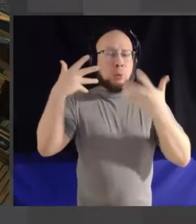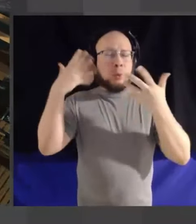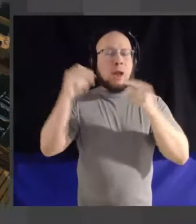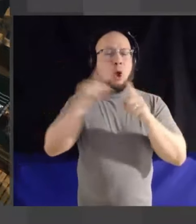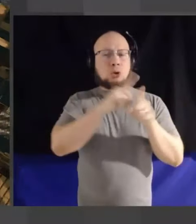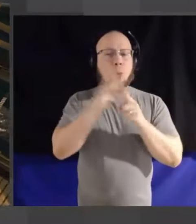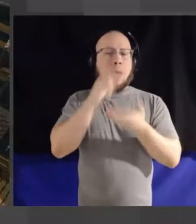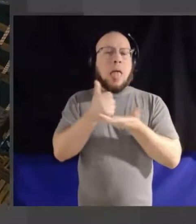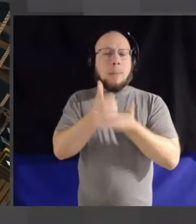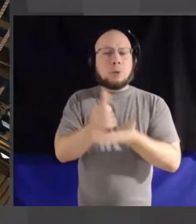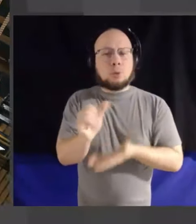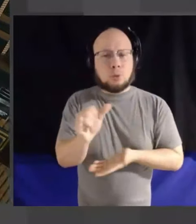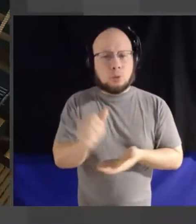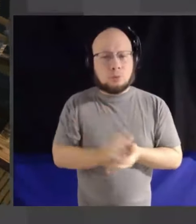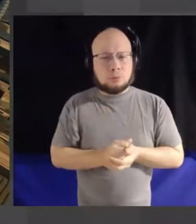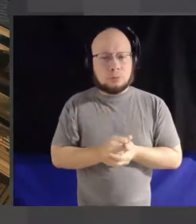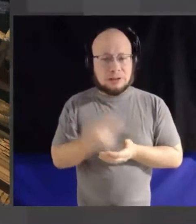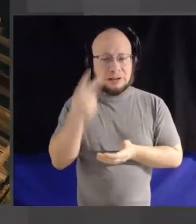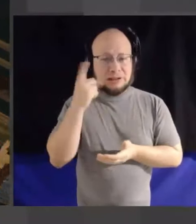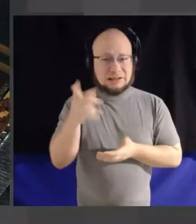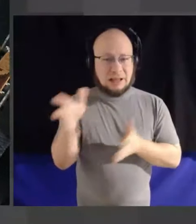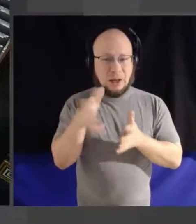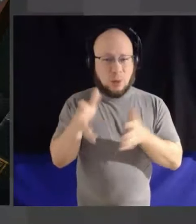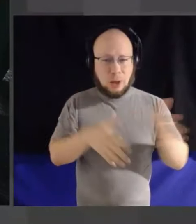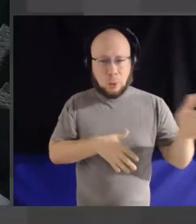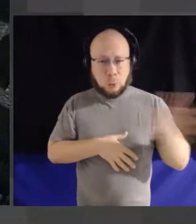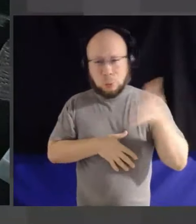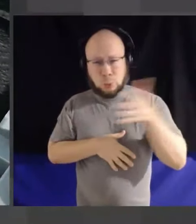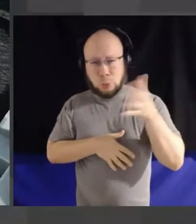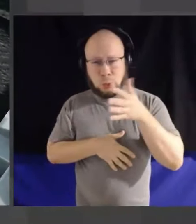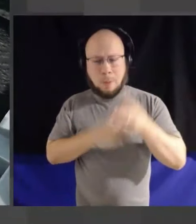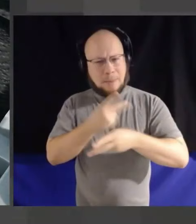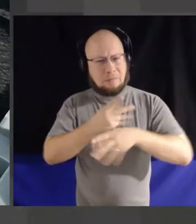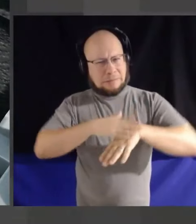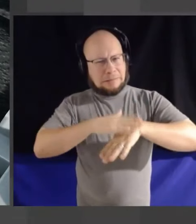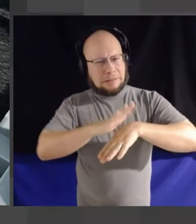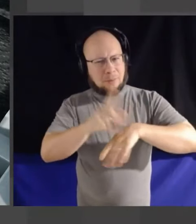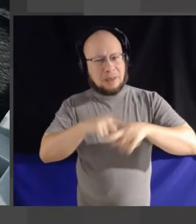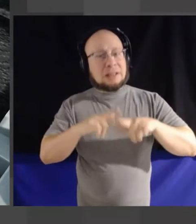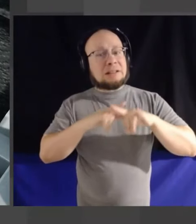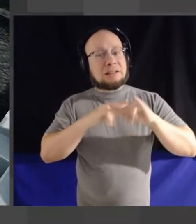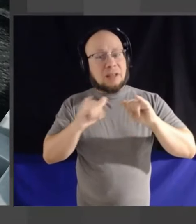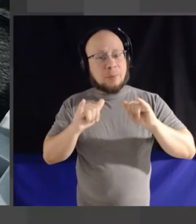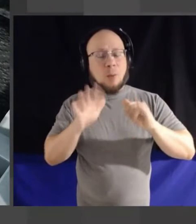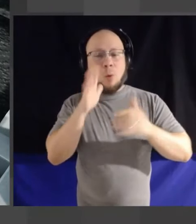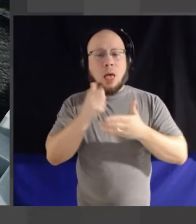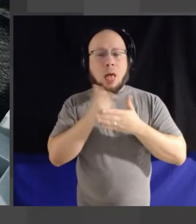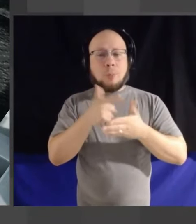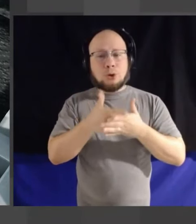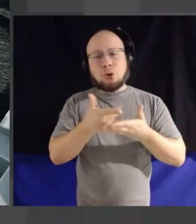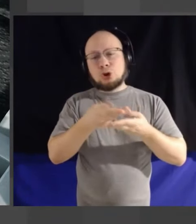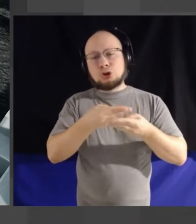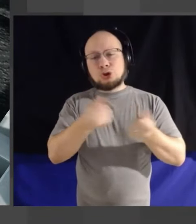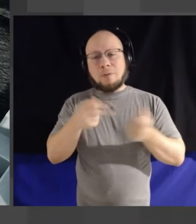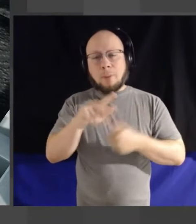CHALLENGED BY IT AND WILL BE ABLE TO USE IT. THE WIND WILL PUSH THE PLAYER SO